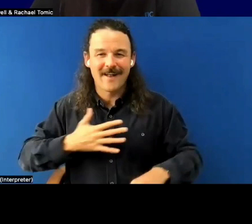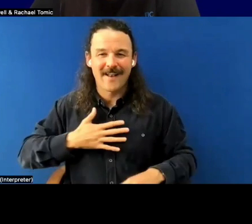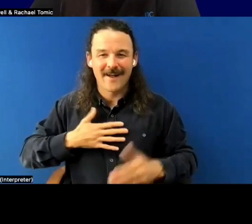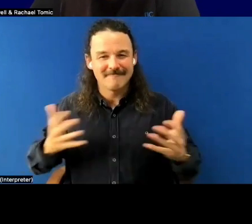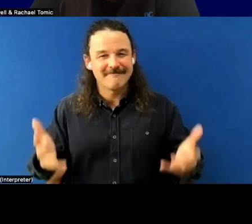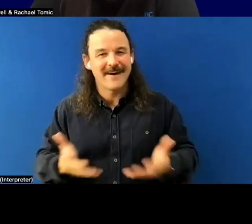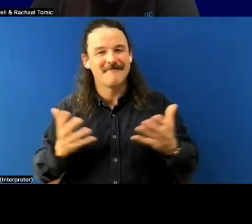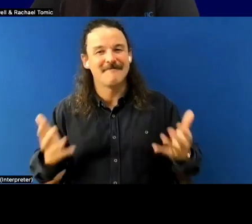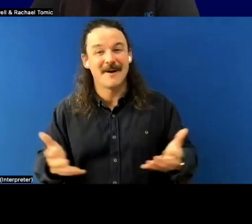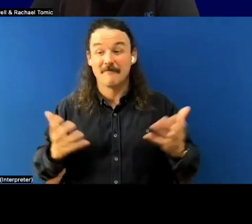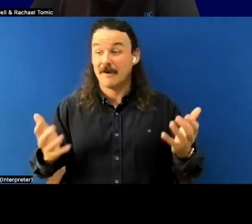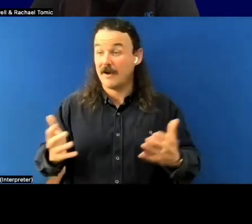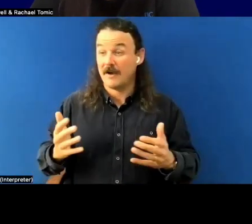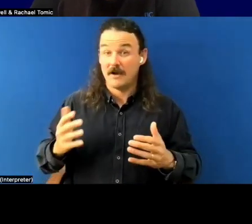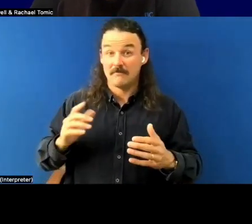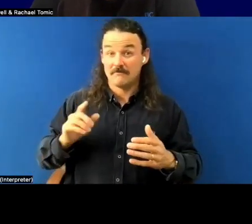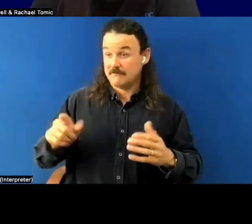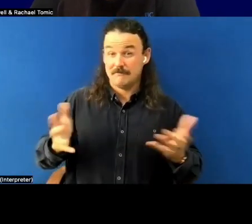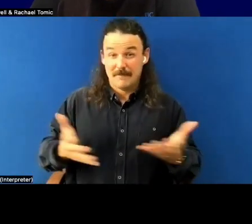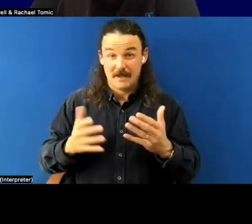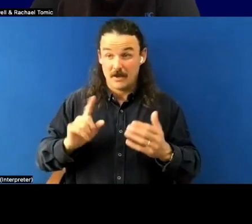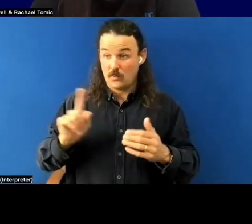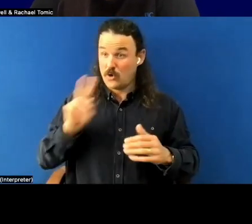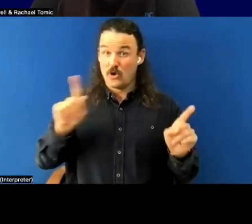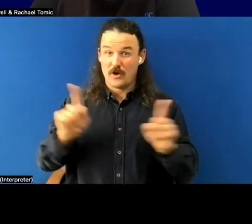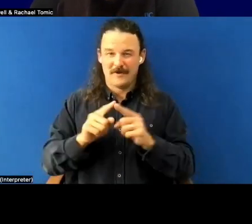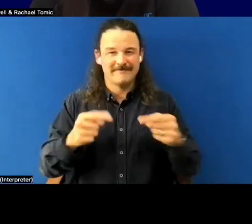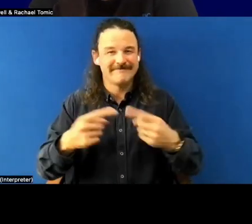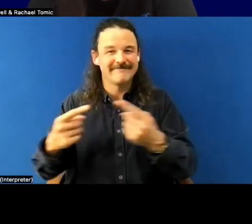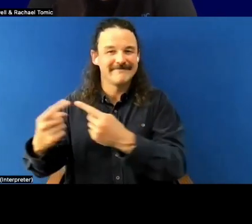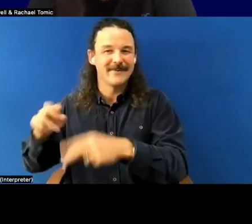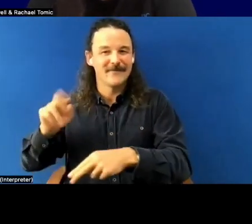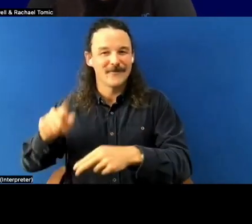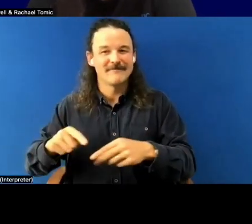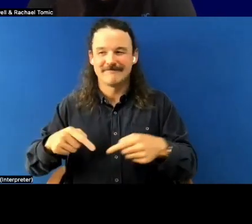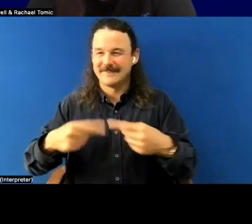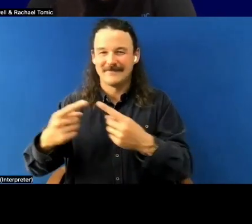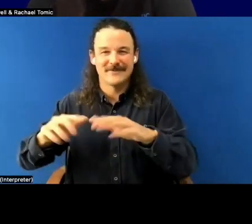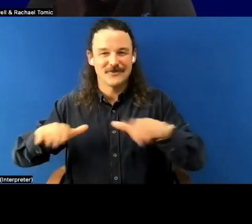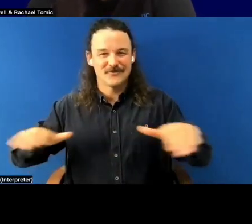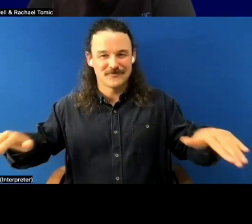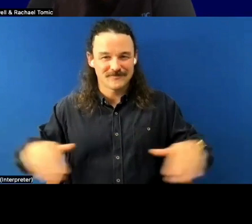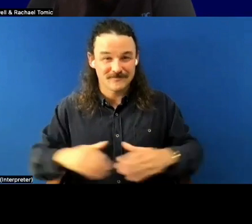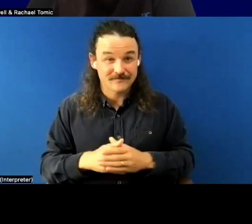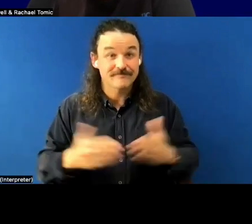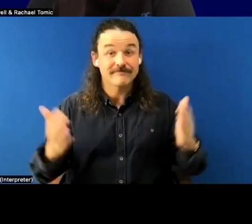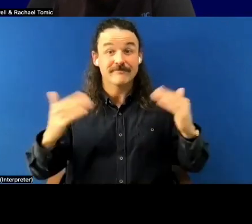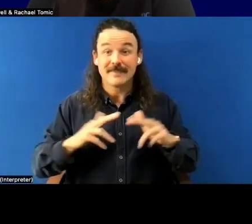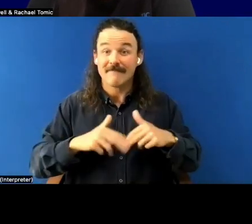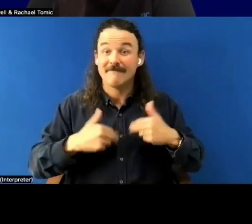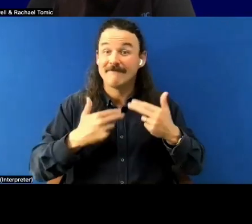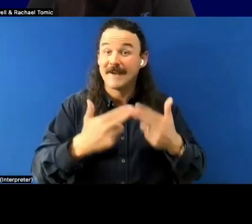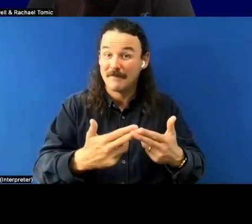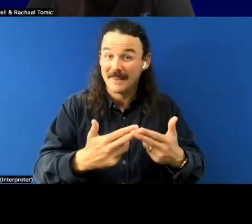child. We've got family, which represents the essential environment of all children